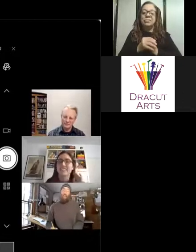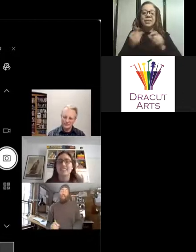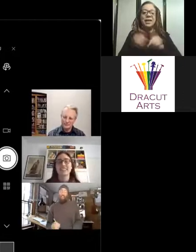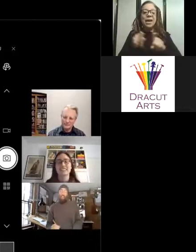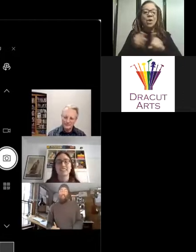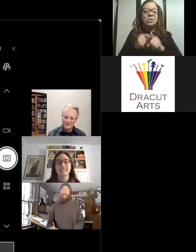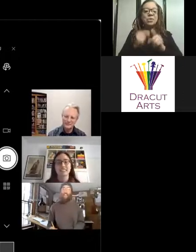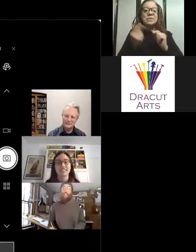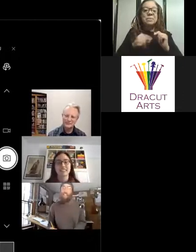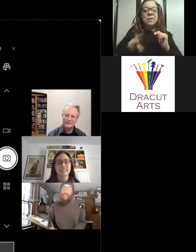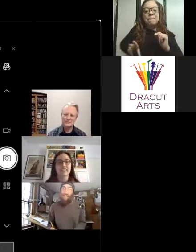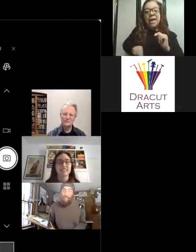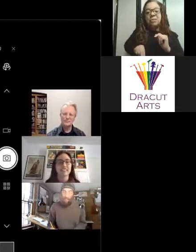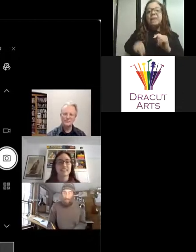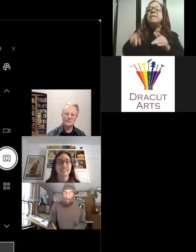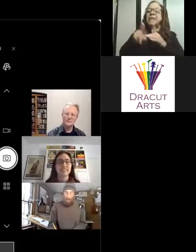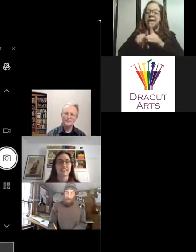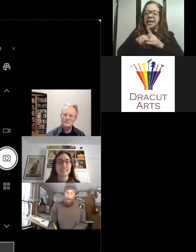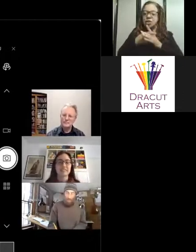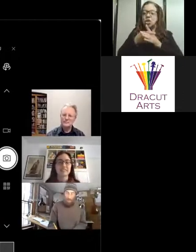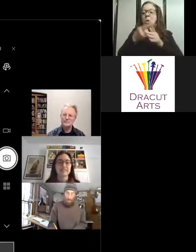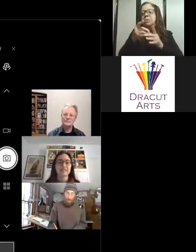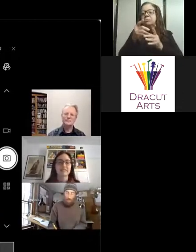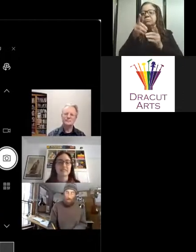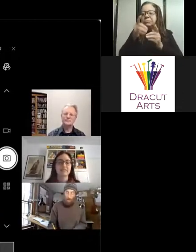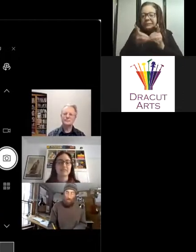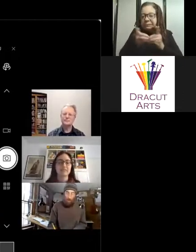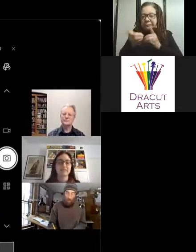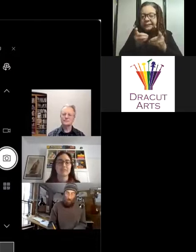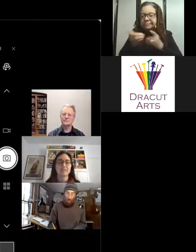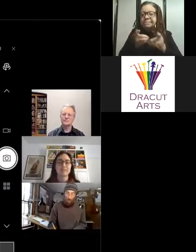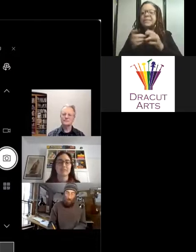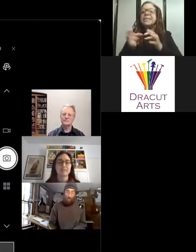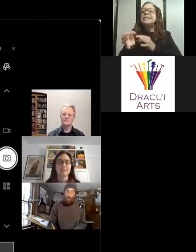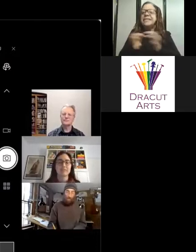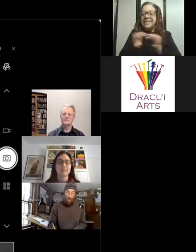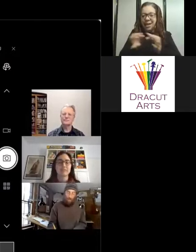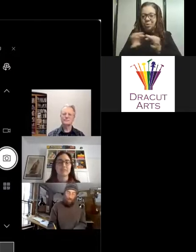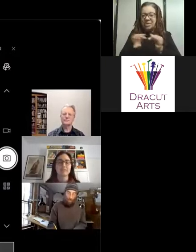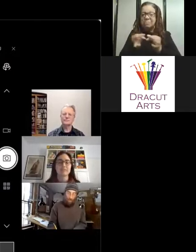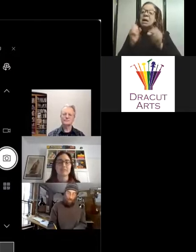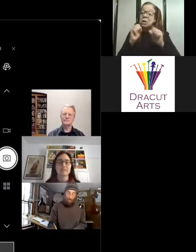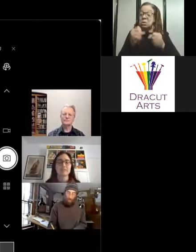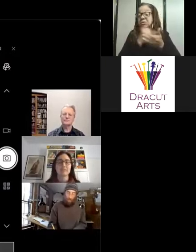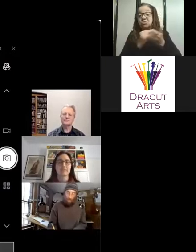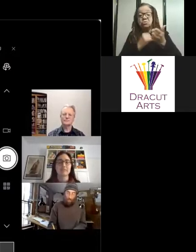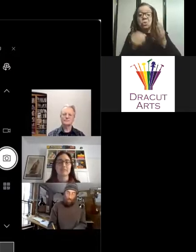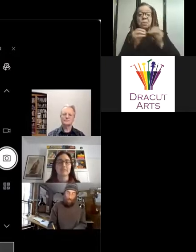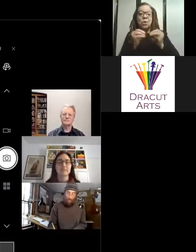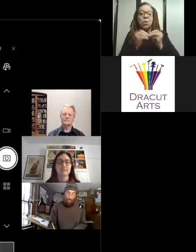And I can start getting at the details. Uh, you know, I could have gone even further, and said let's give them sleeves and legs,